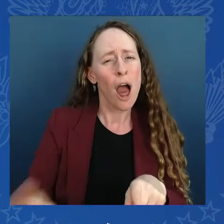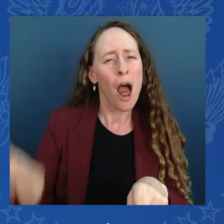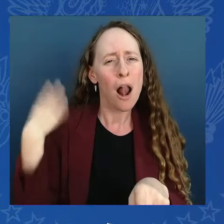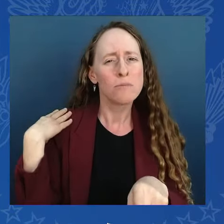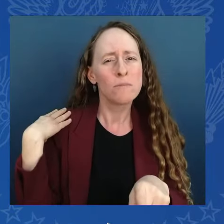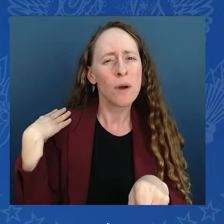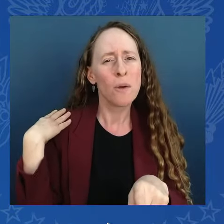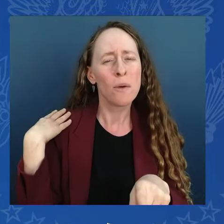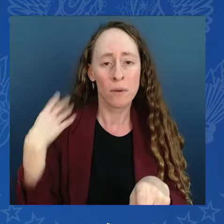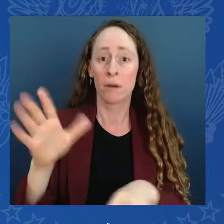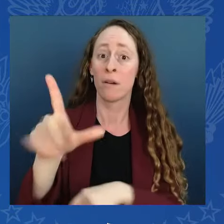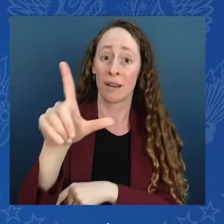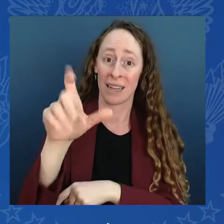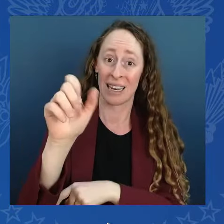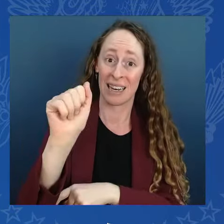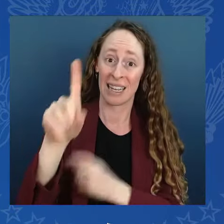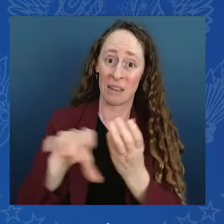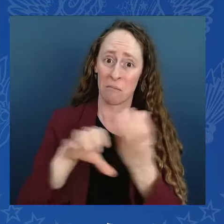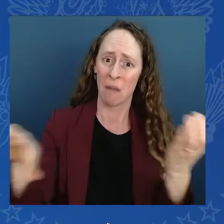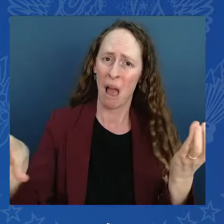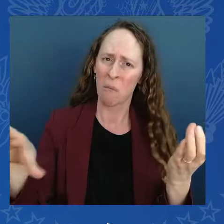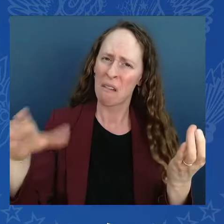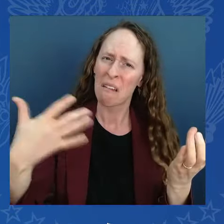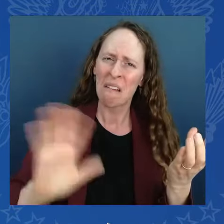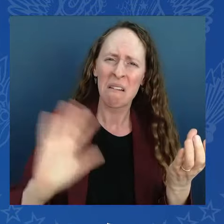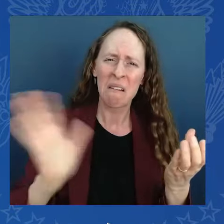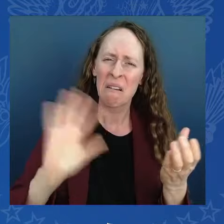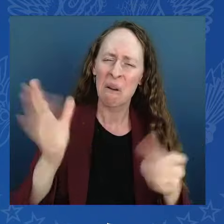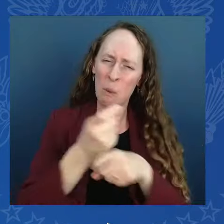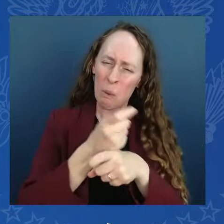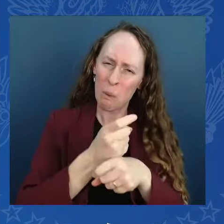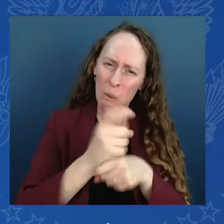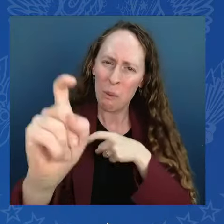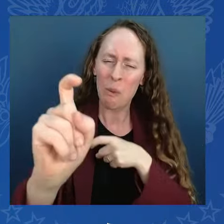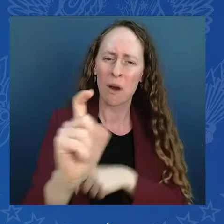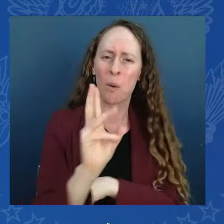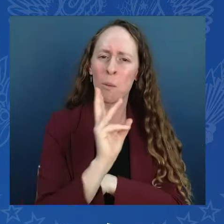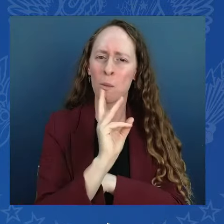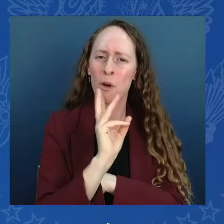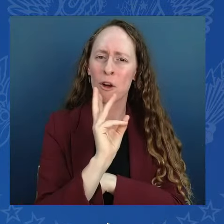For too long, local communities have known how important it was to deal with this problem.